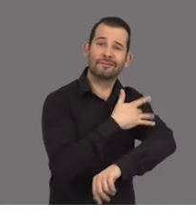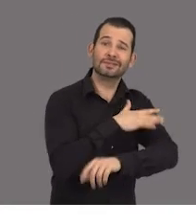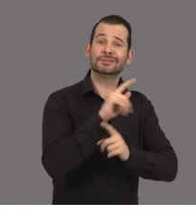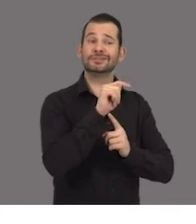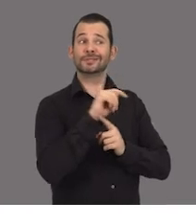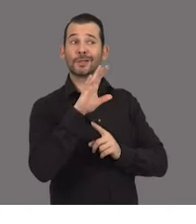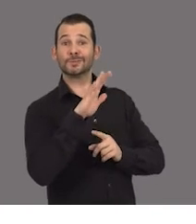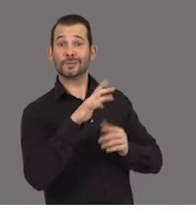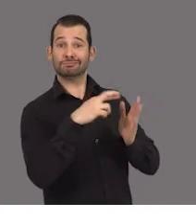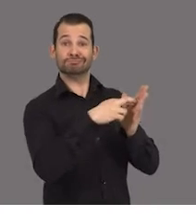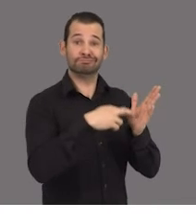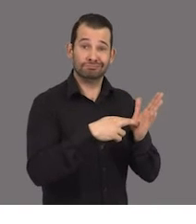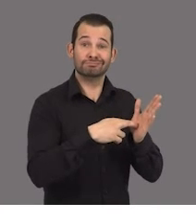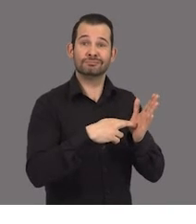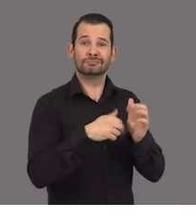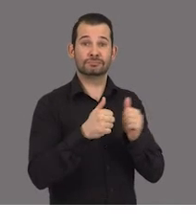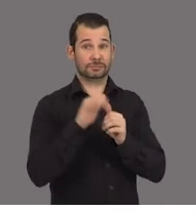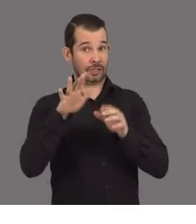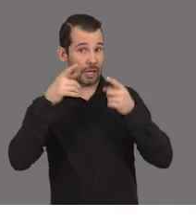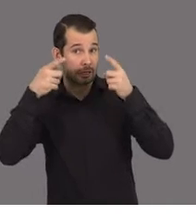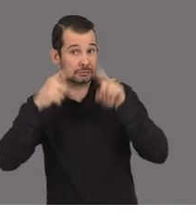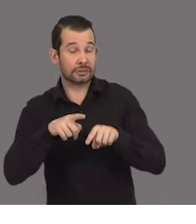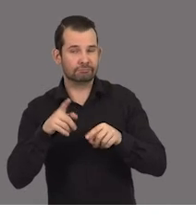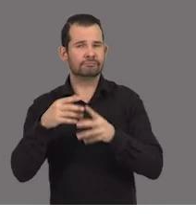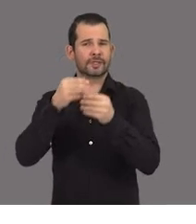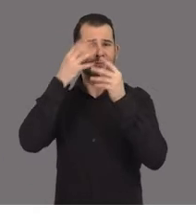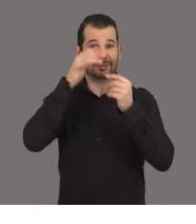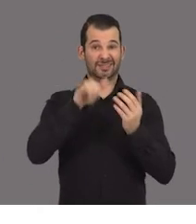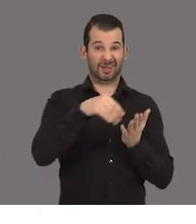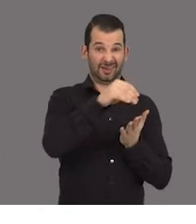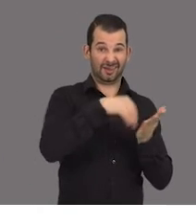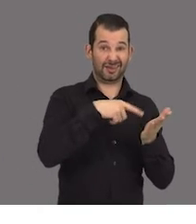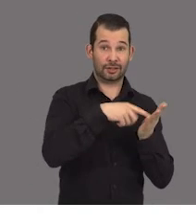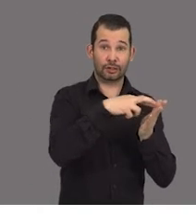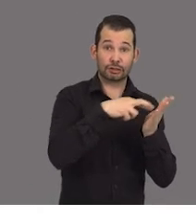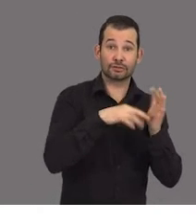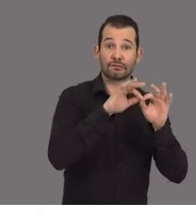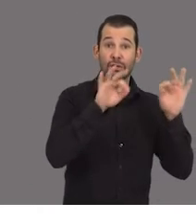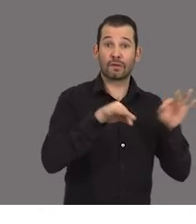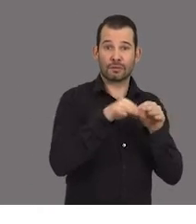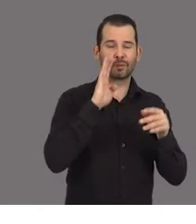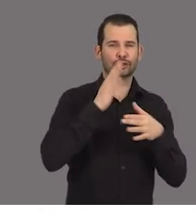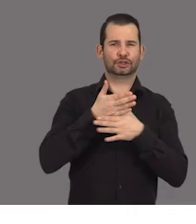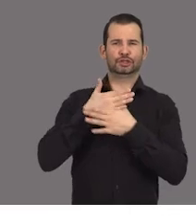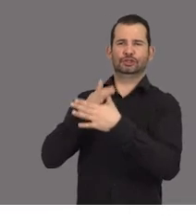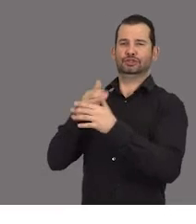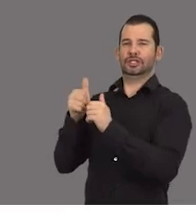With your consent, the information on your birth registration form will be shared securely with the CRA.